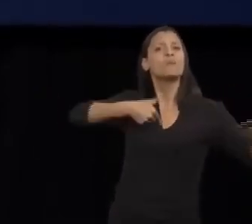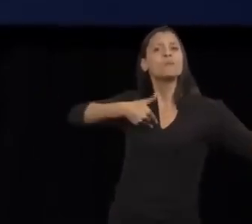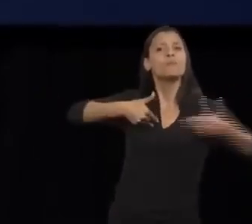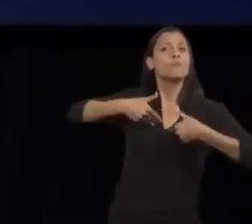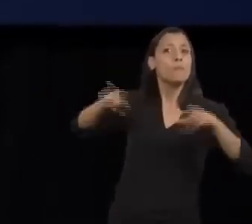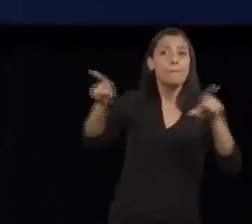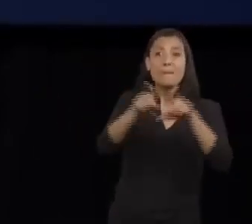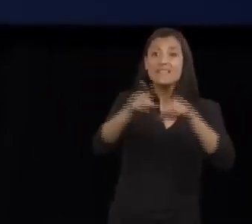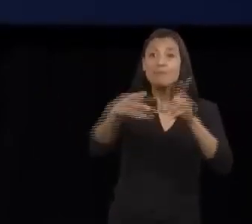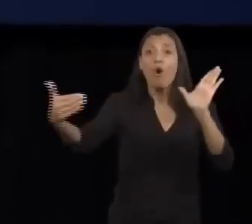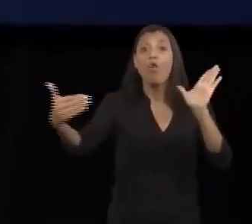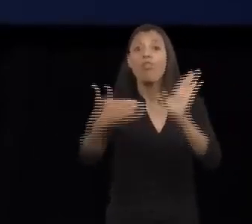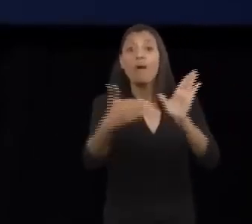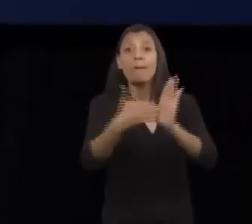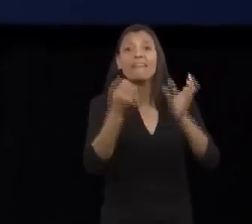of what happens in the goods market.